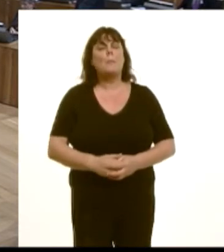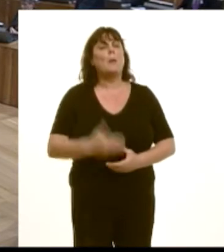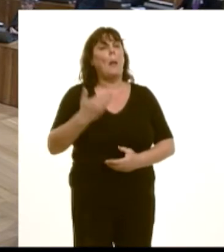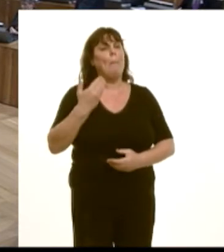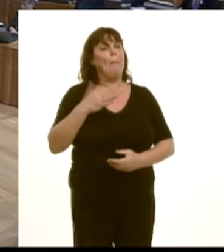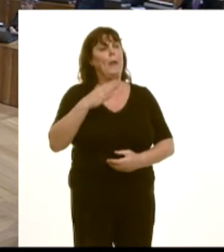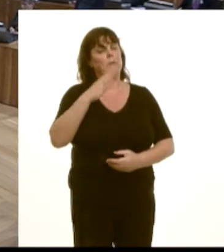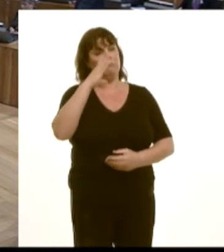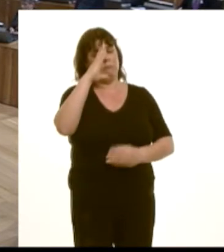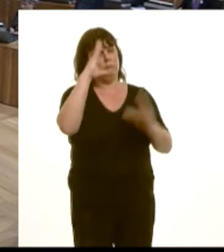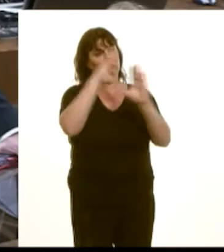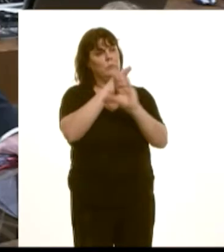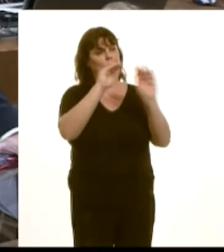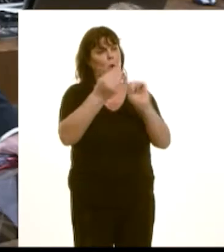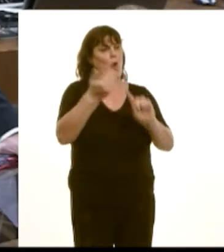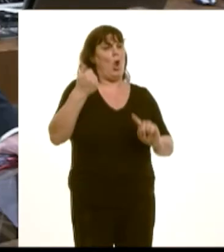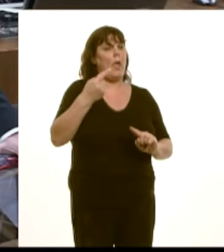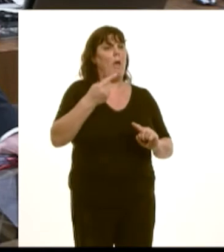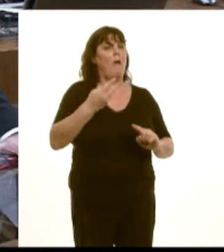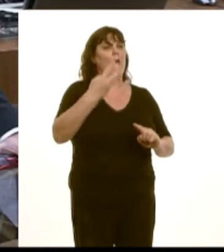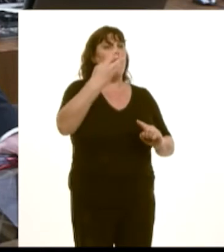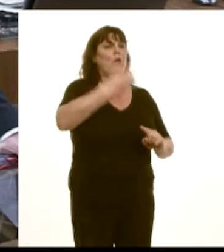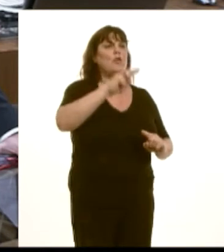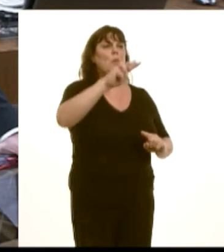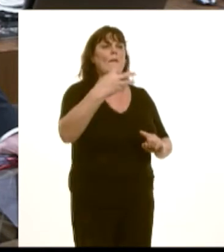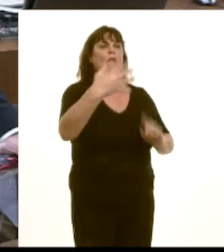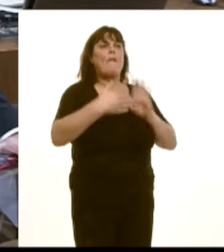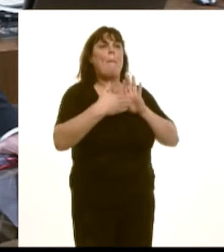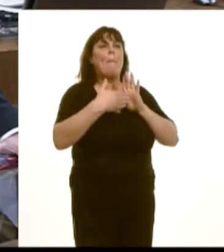earlier on in my answers, we are putting an extra 425 million into the Welsh NHS over